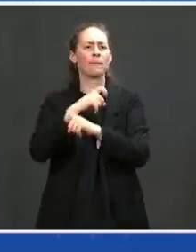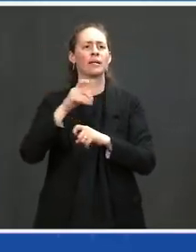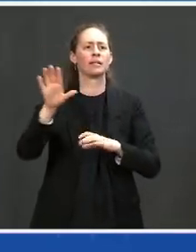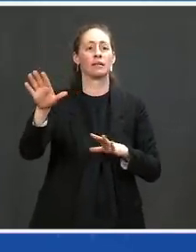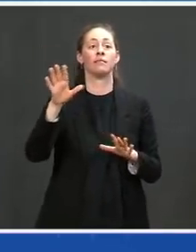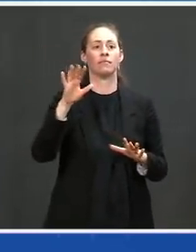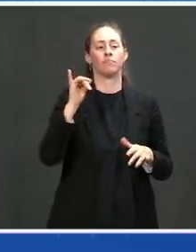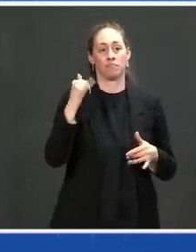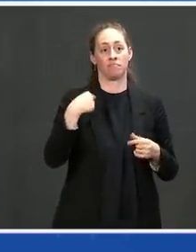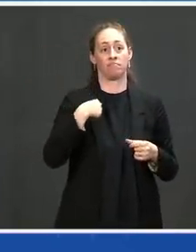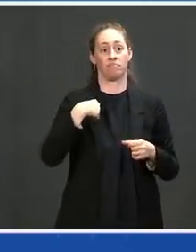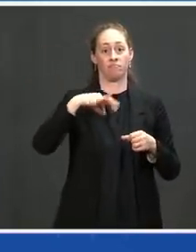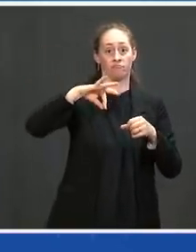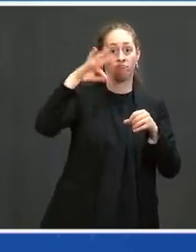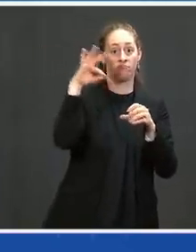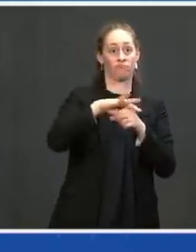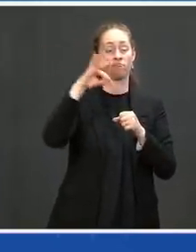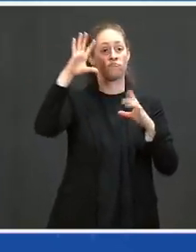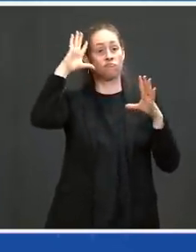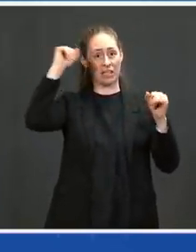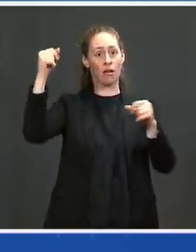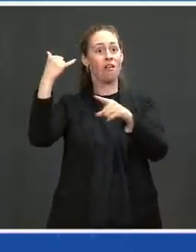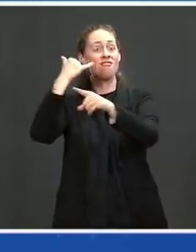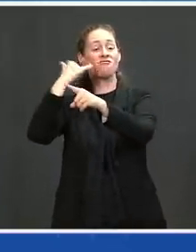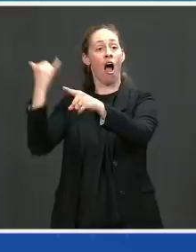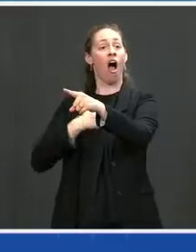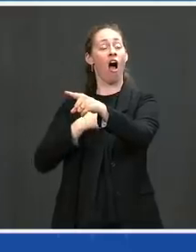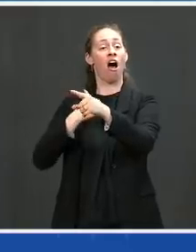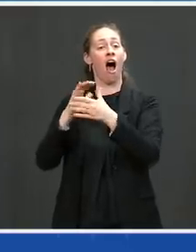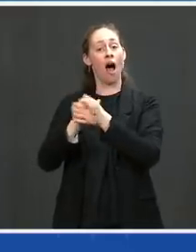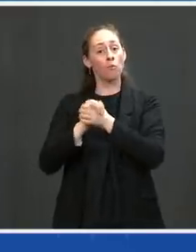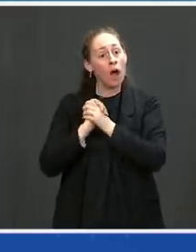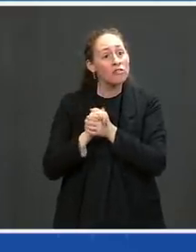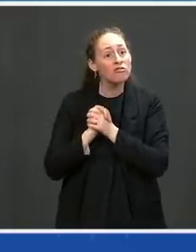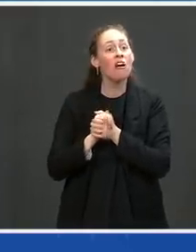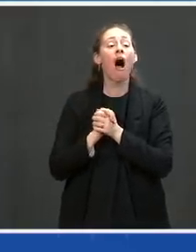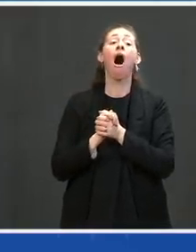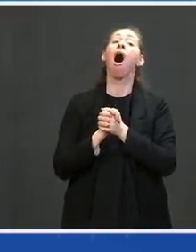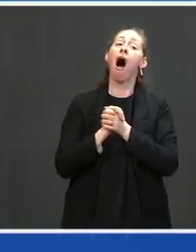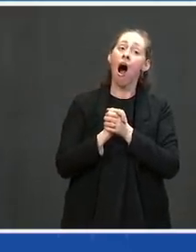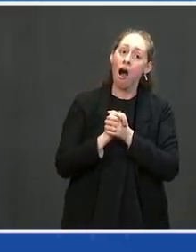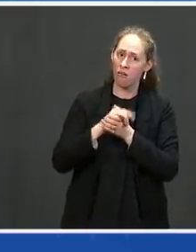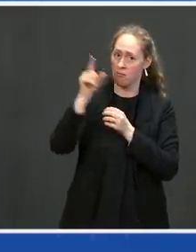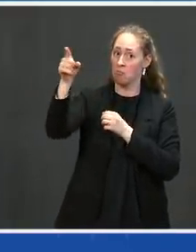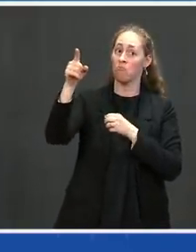I think to the surprise of the China experts who were -- his people were on call as well as mine, listening --